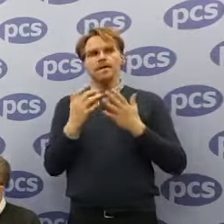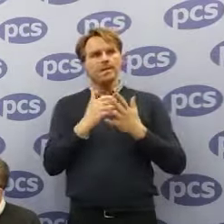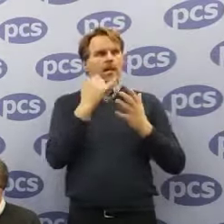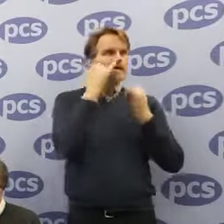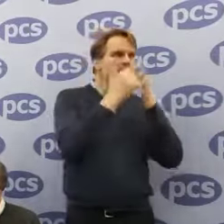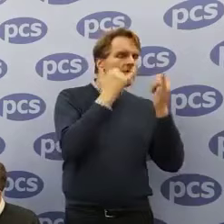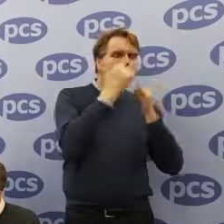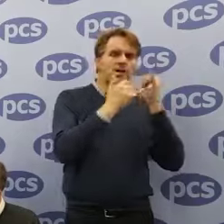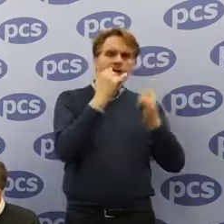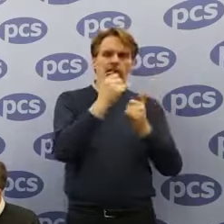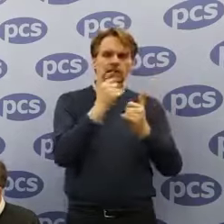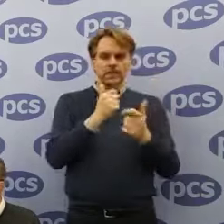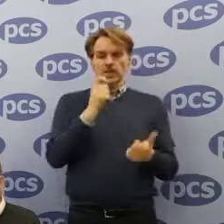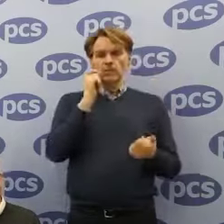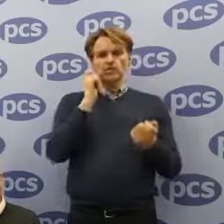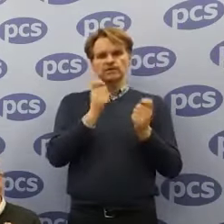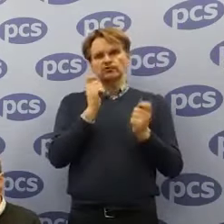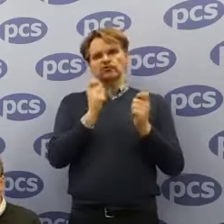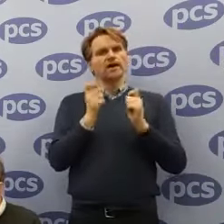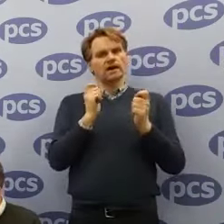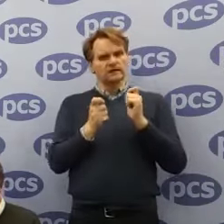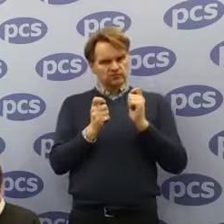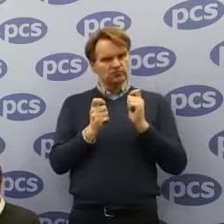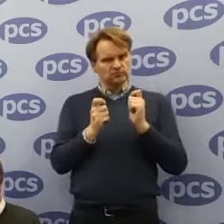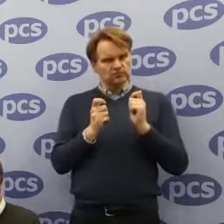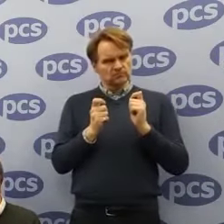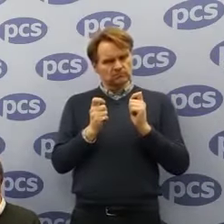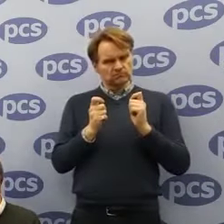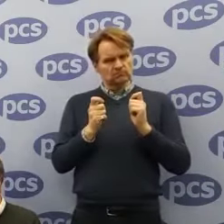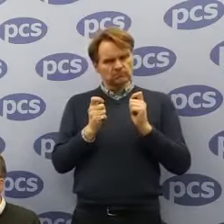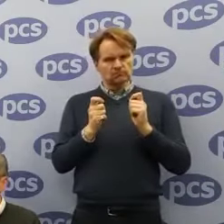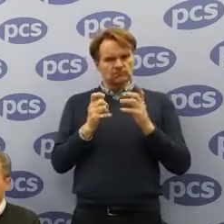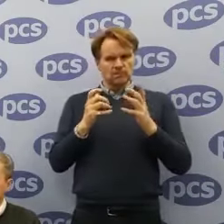the strategy so that we're proposing a UK civil service ballot, because last